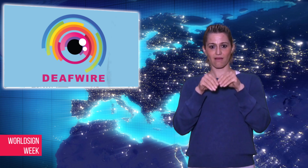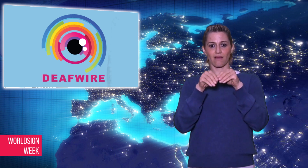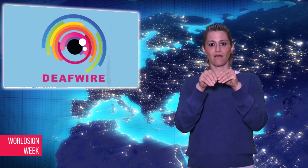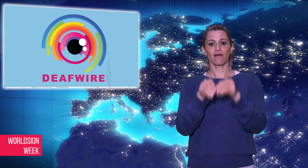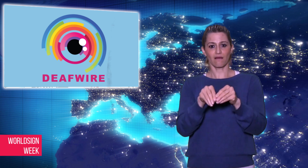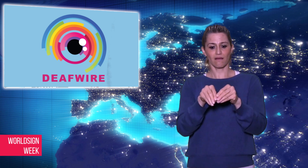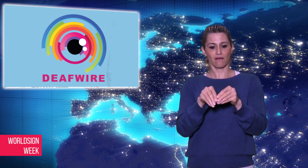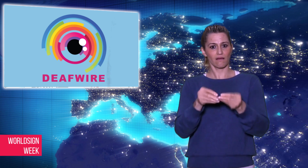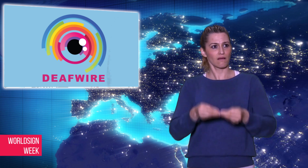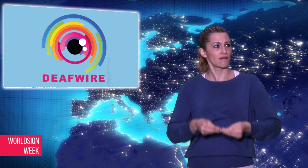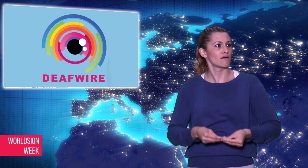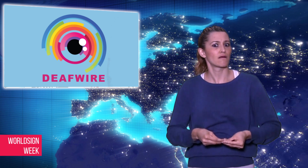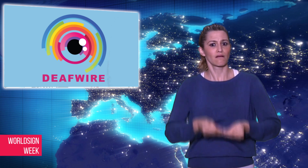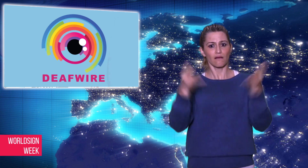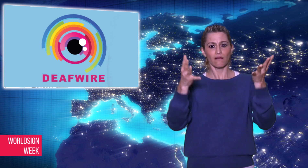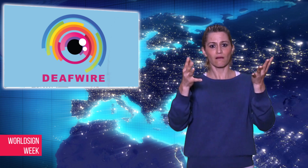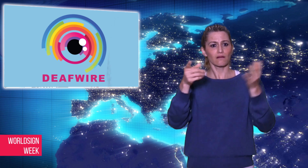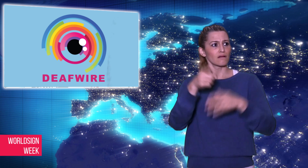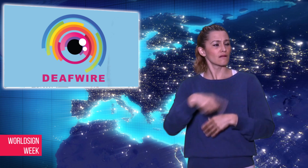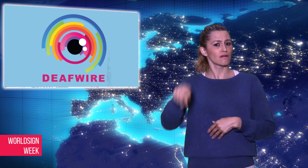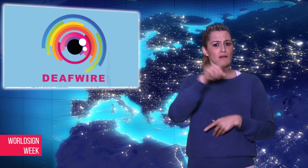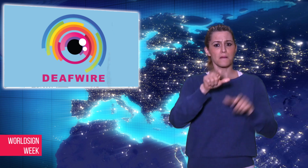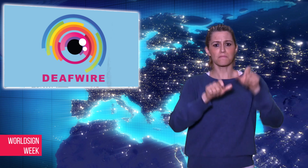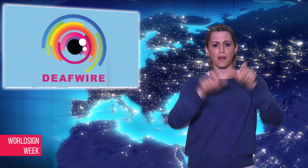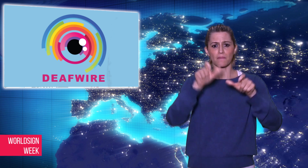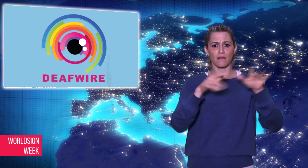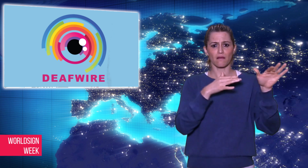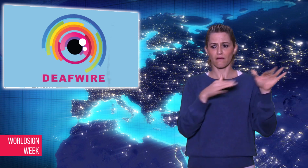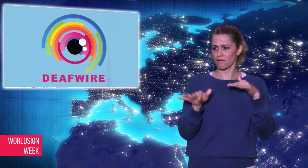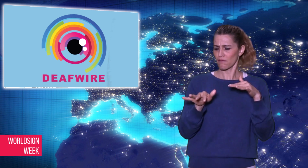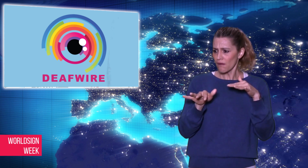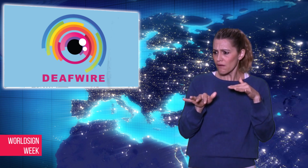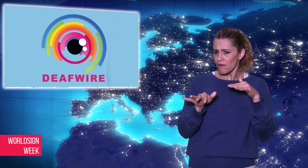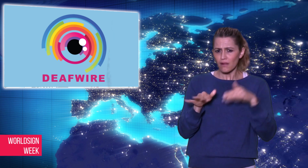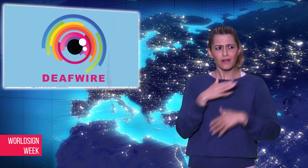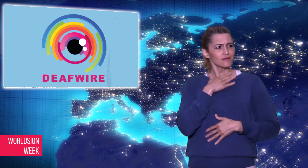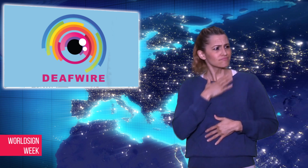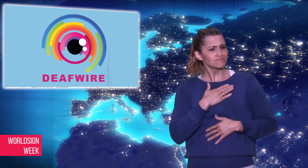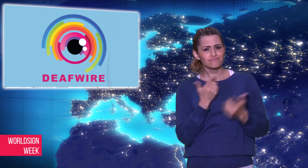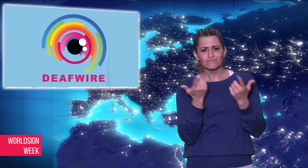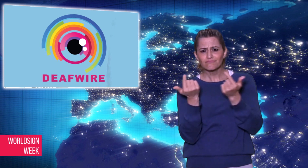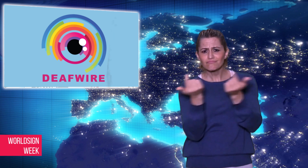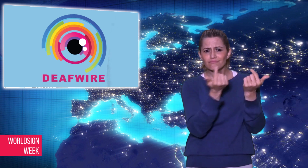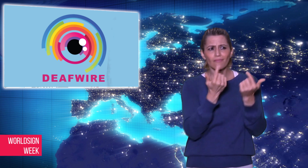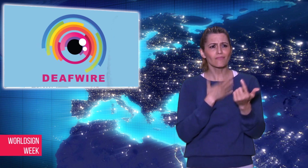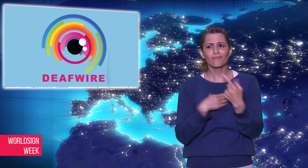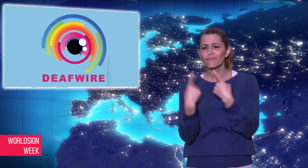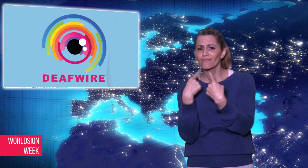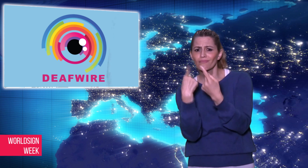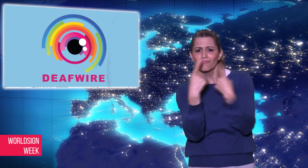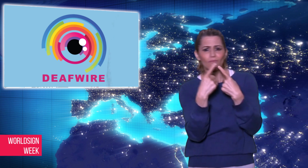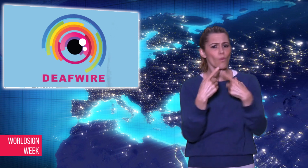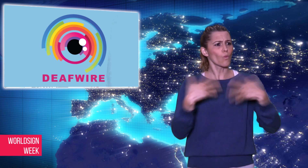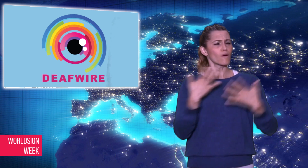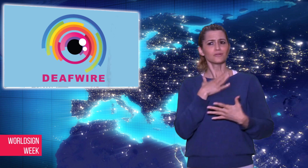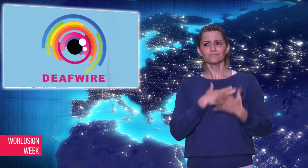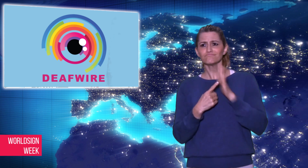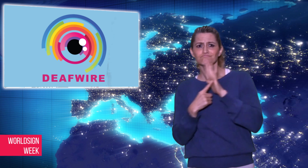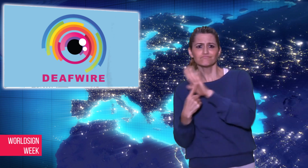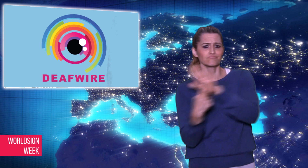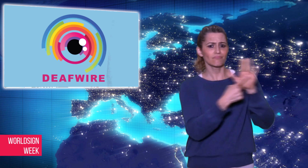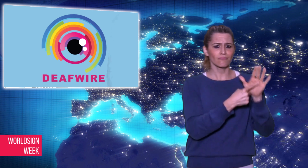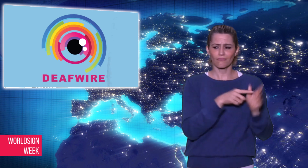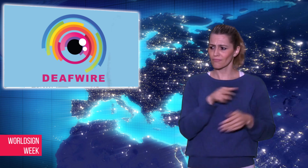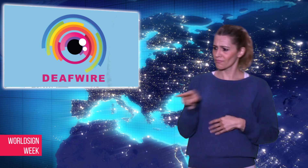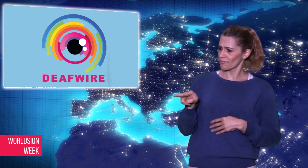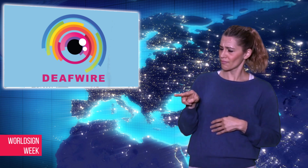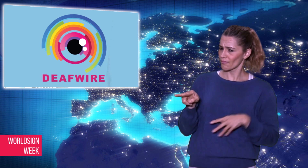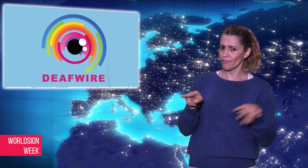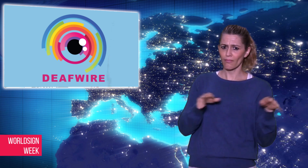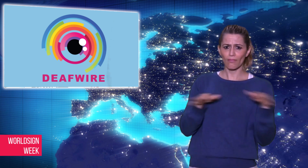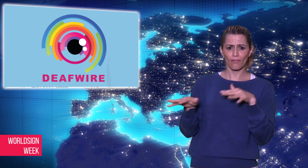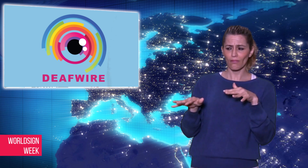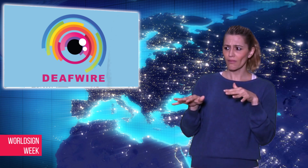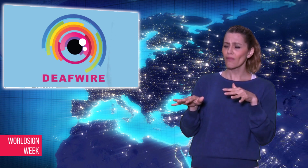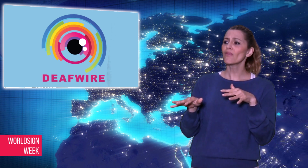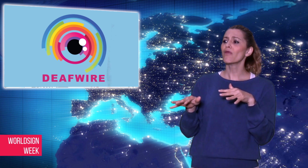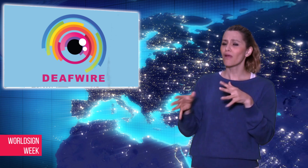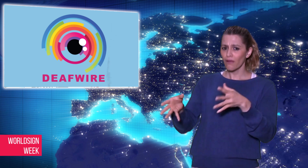tool to bring others’ attention to issues that